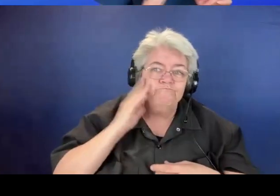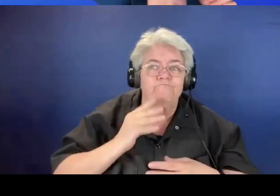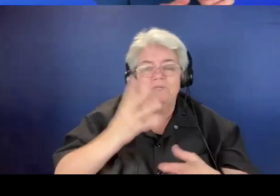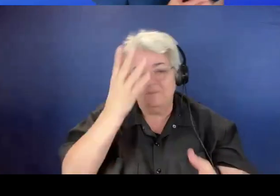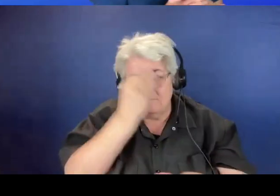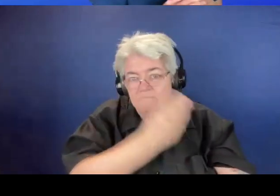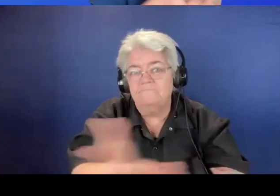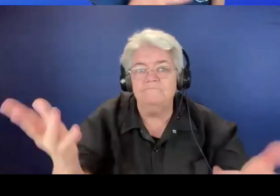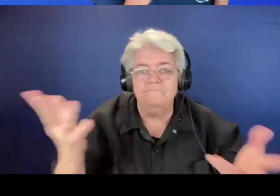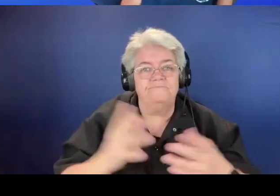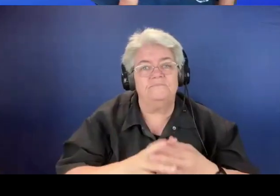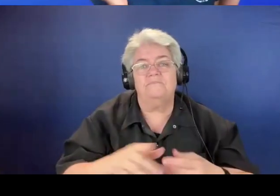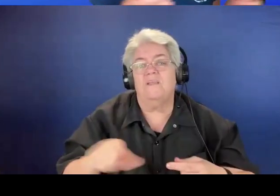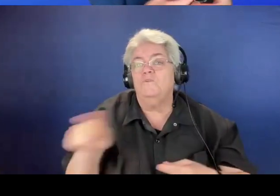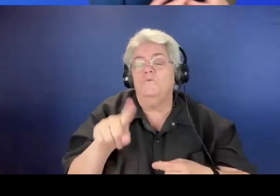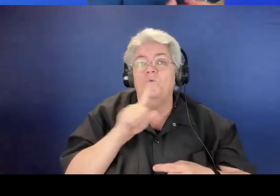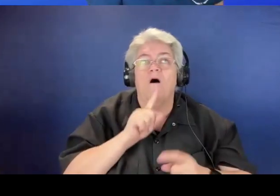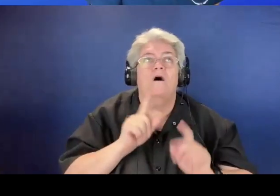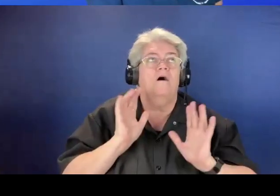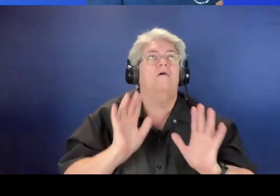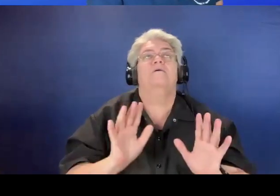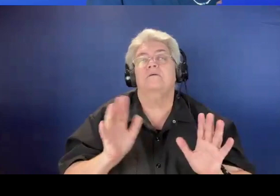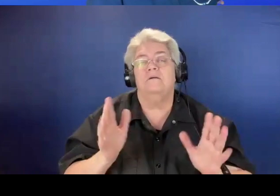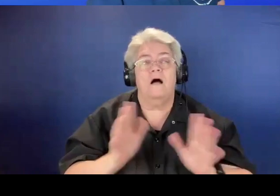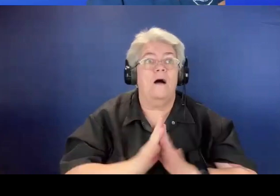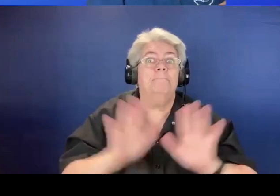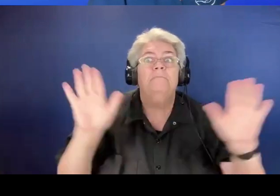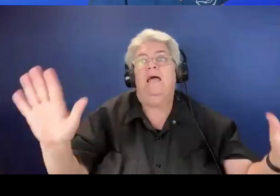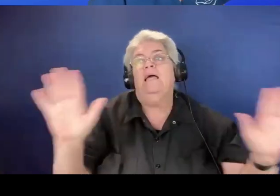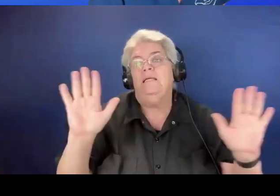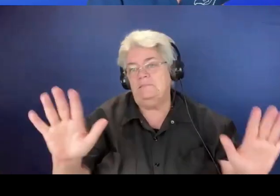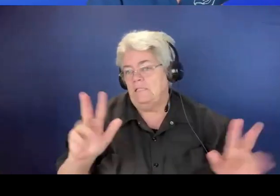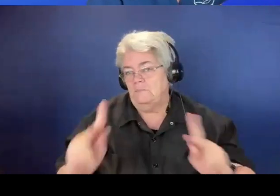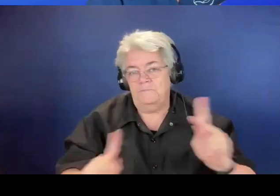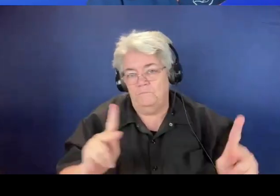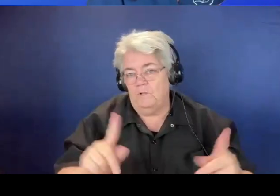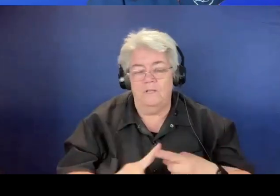Y'all are some just amazing human beings and also amazing professionals.